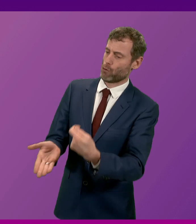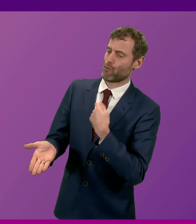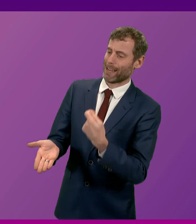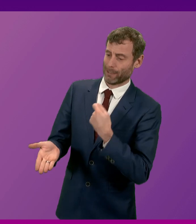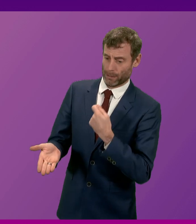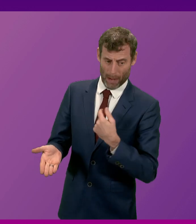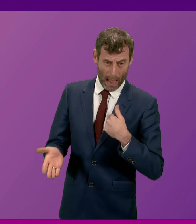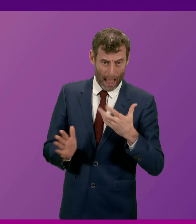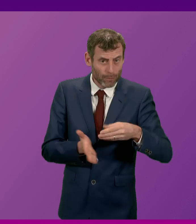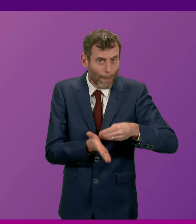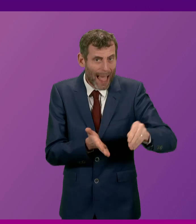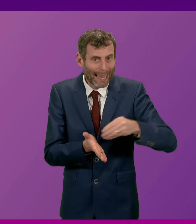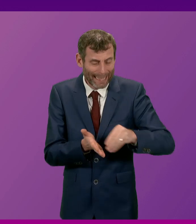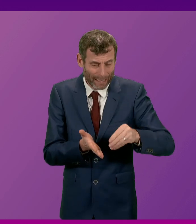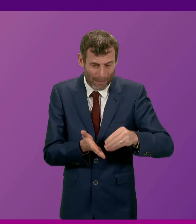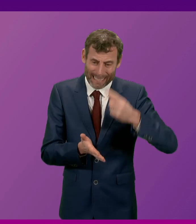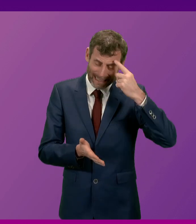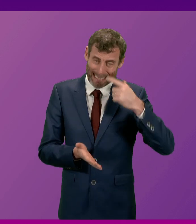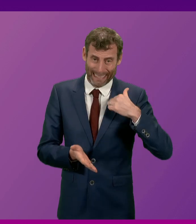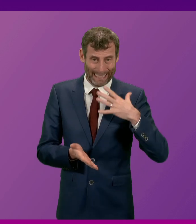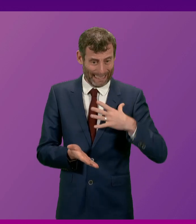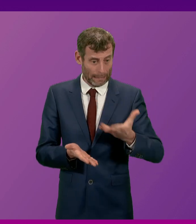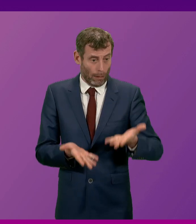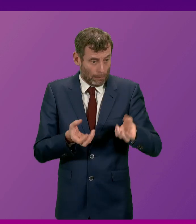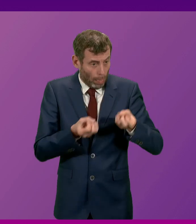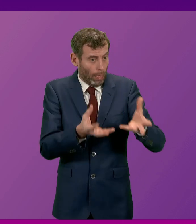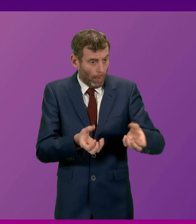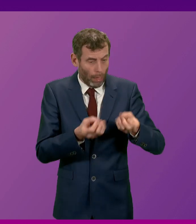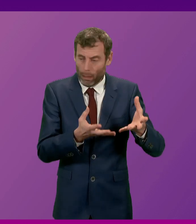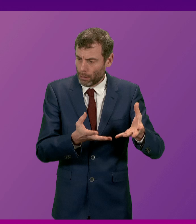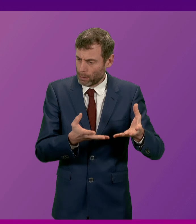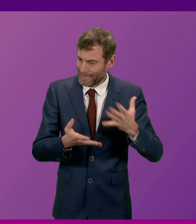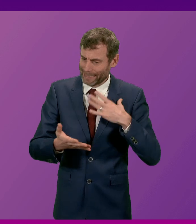approach strikes a balance between increasing protections for tenants with appropriate